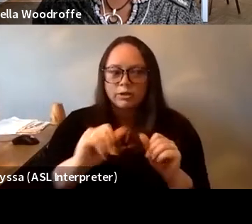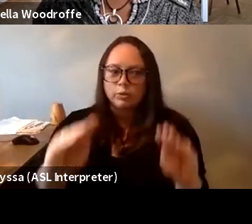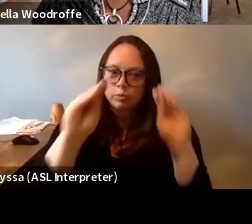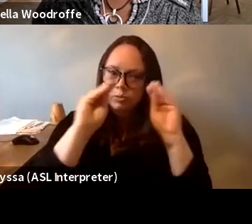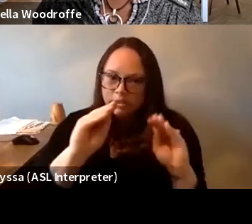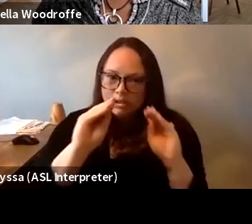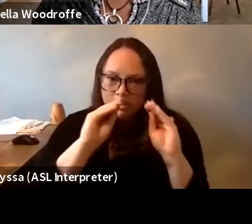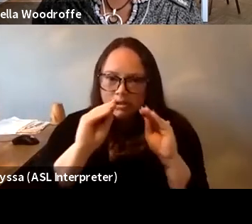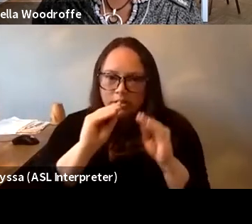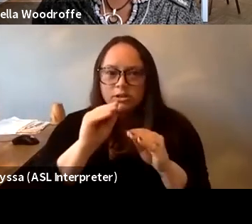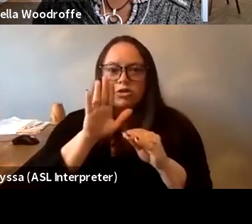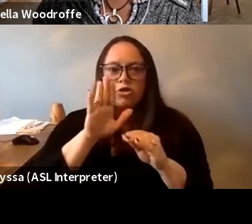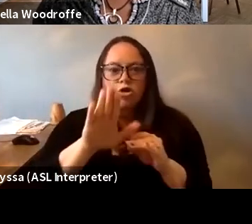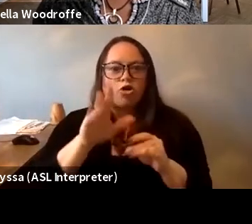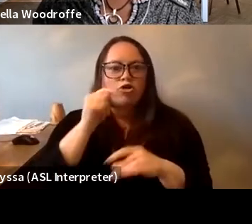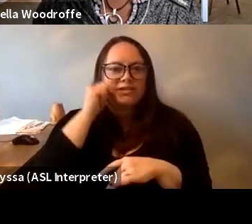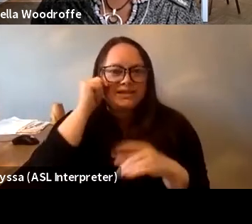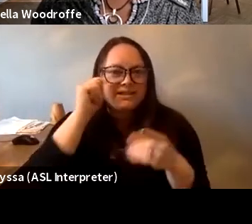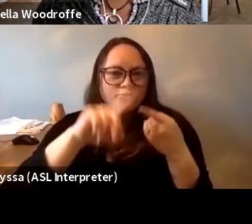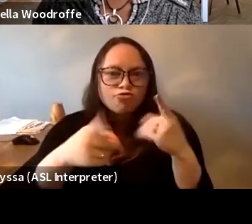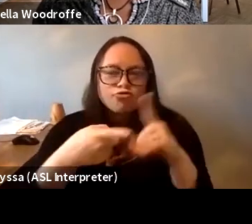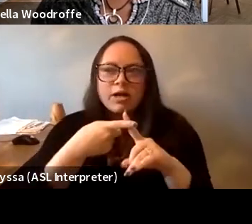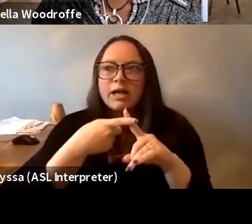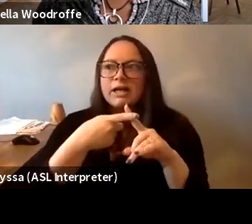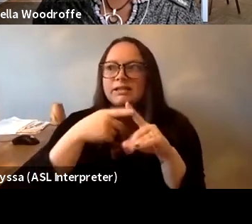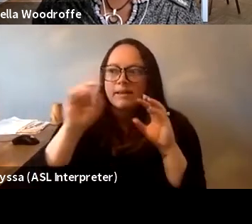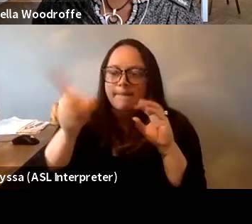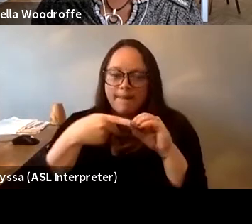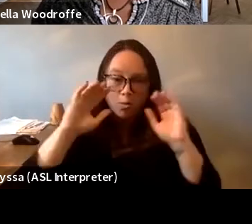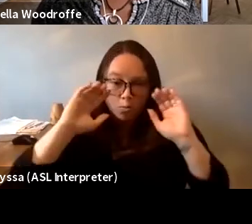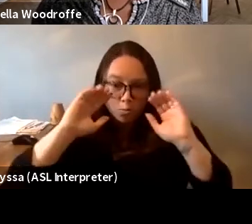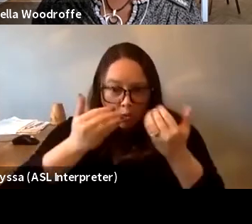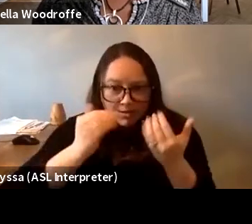autism is and, and to be sensitive and, and so sometimes